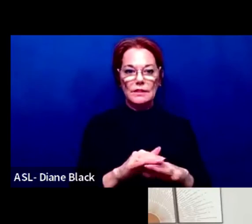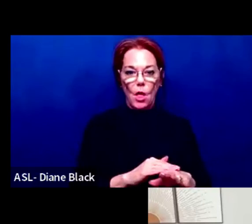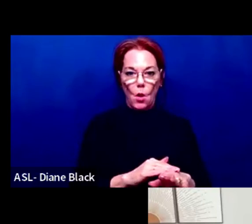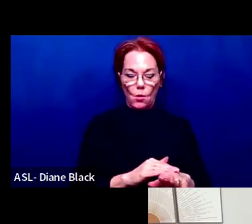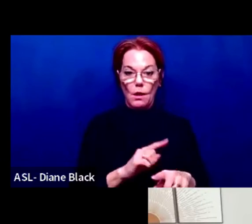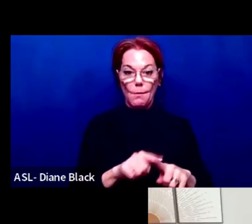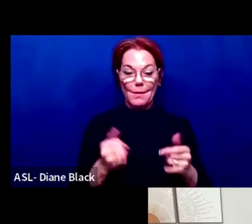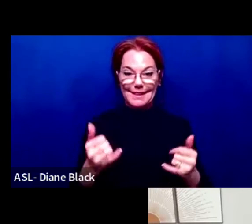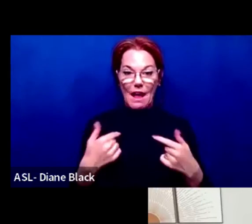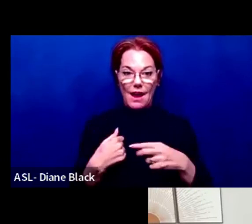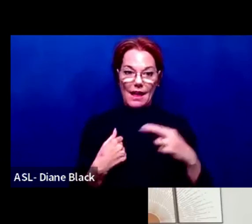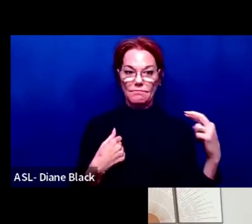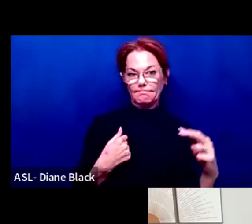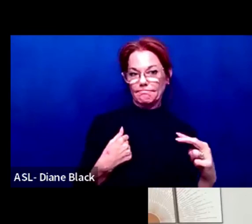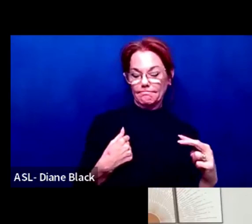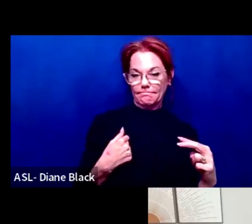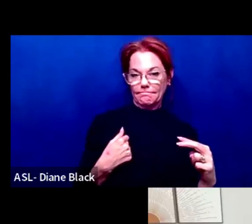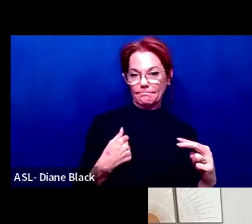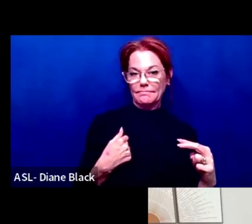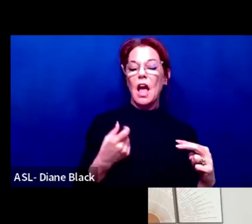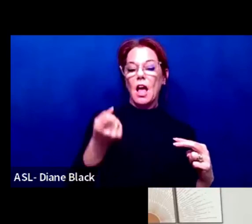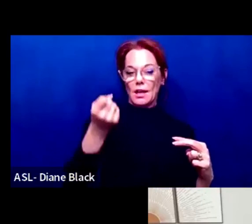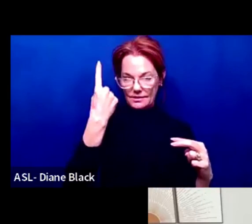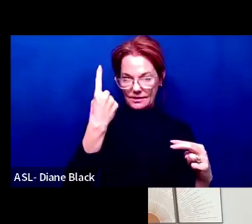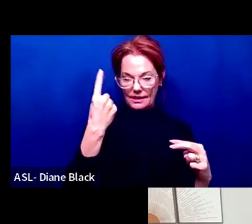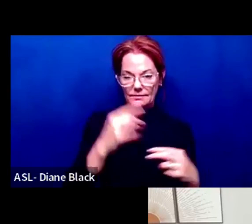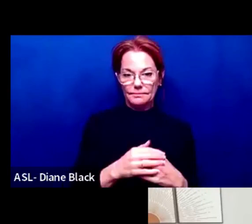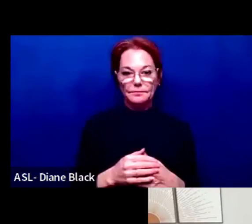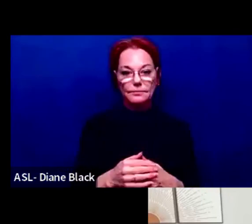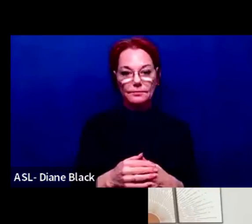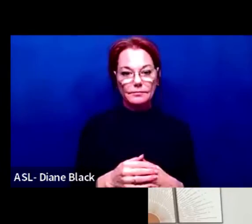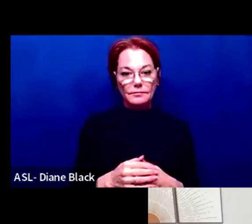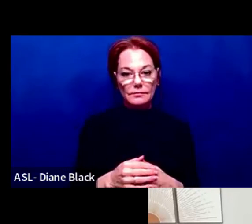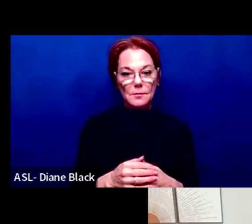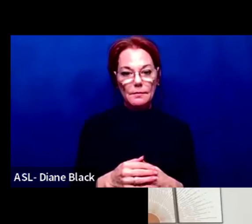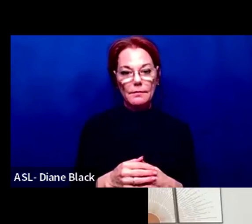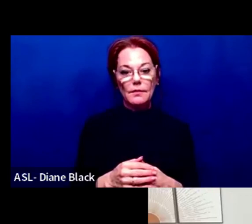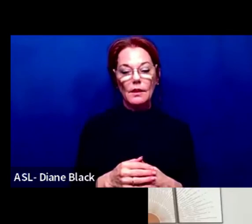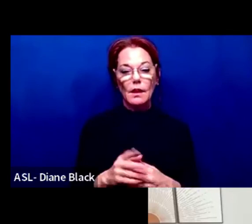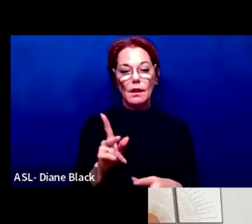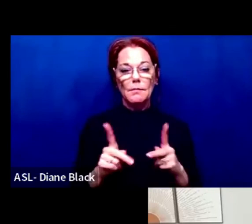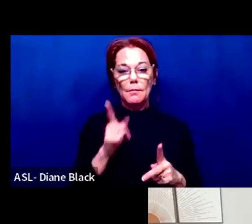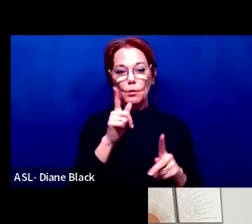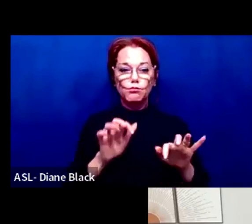I see why it moves slow, without people in the chat, that have lived experience, being able to